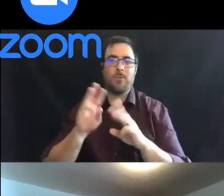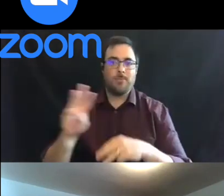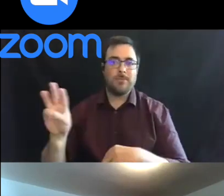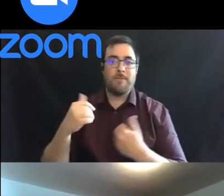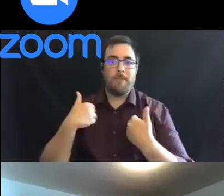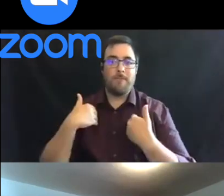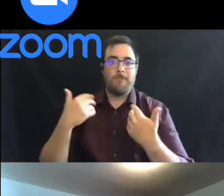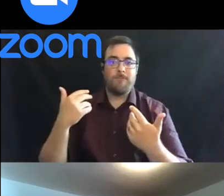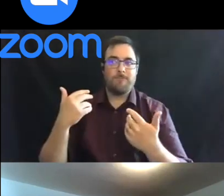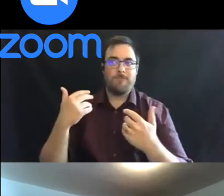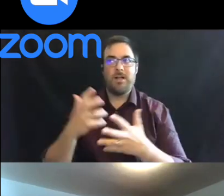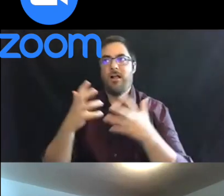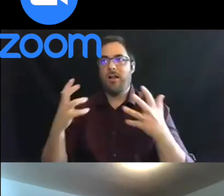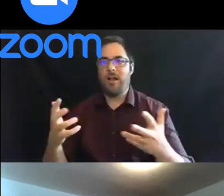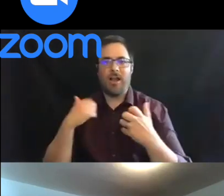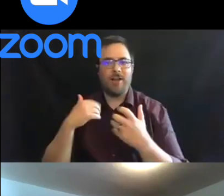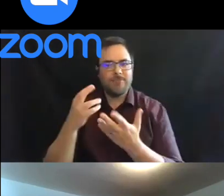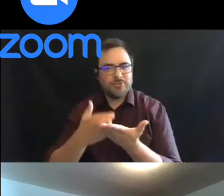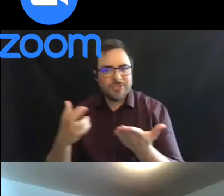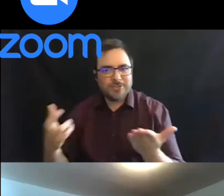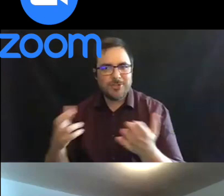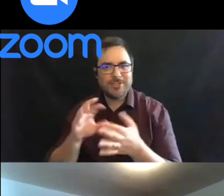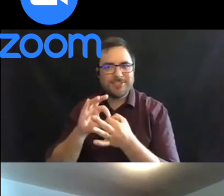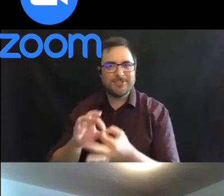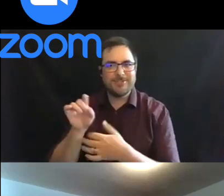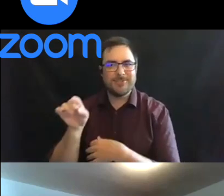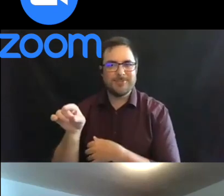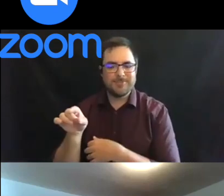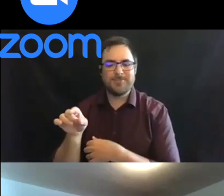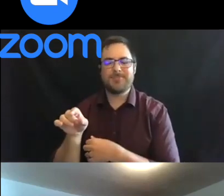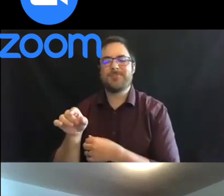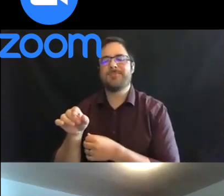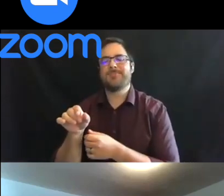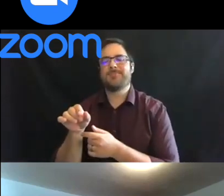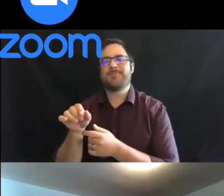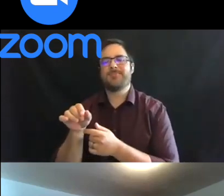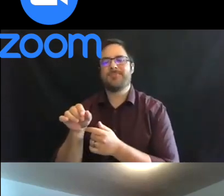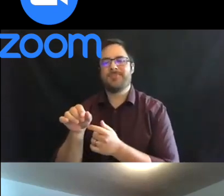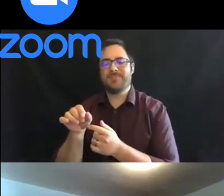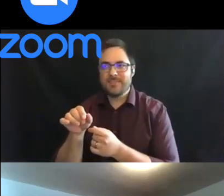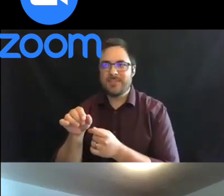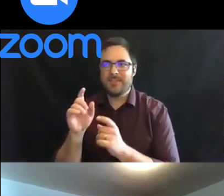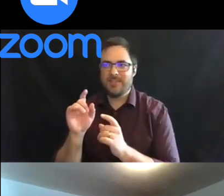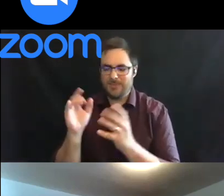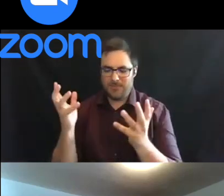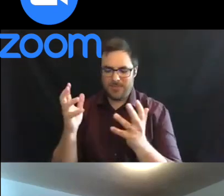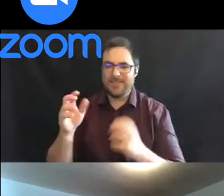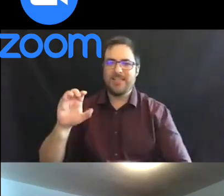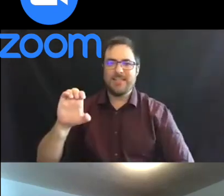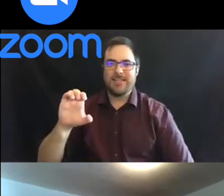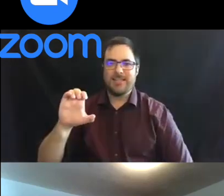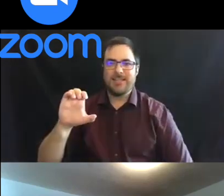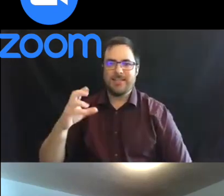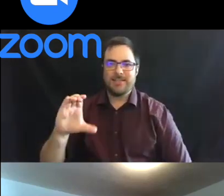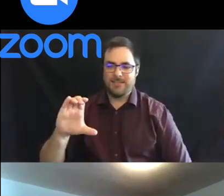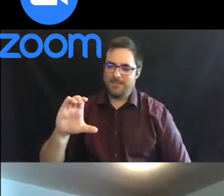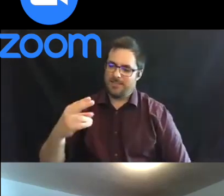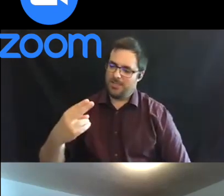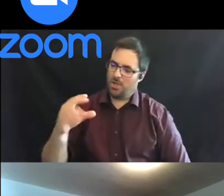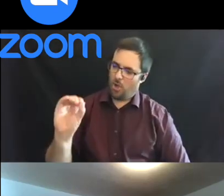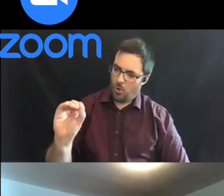let's see...resources on it and it is called the ECHO project and I'm going to put that...and that's